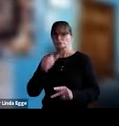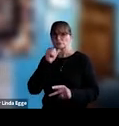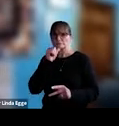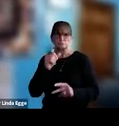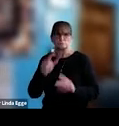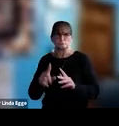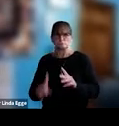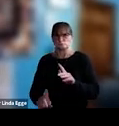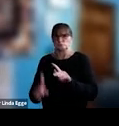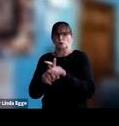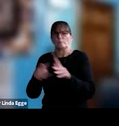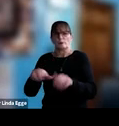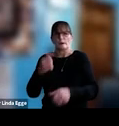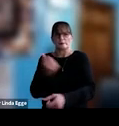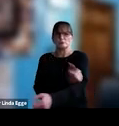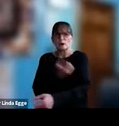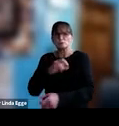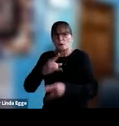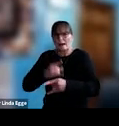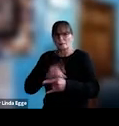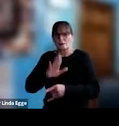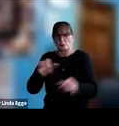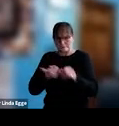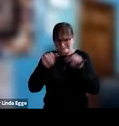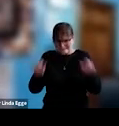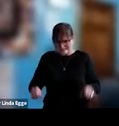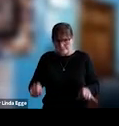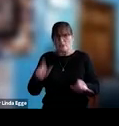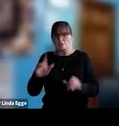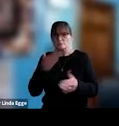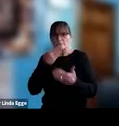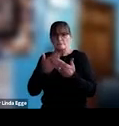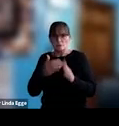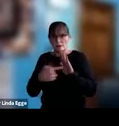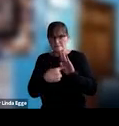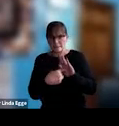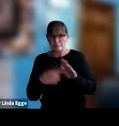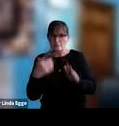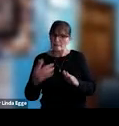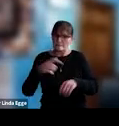or alcohol in their system. This would be a great example of a time when you can document